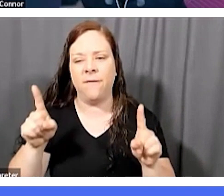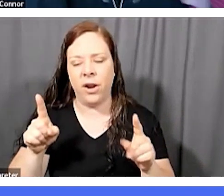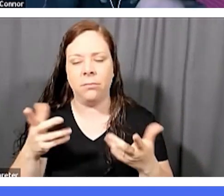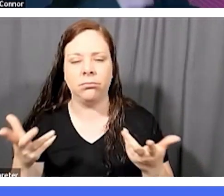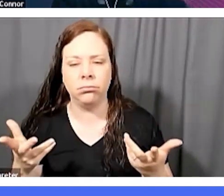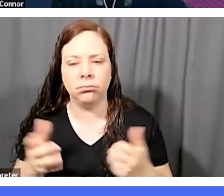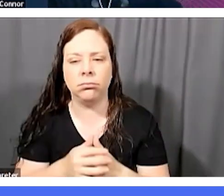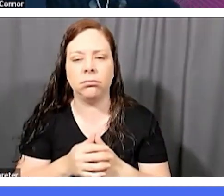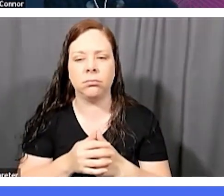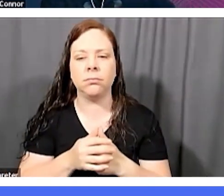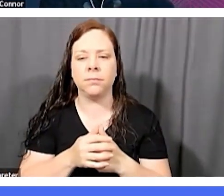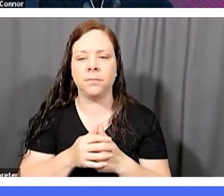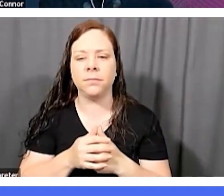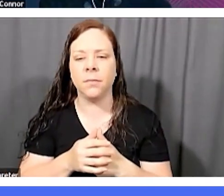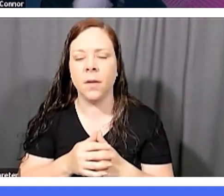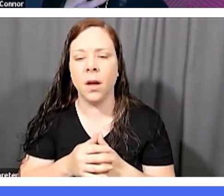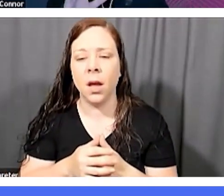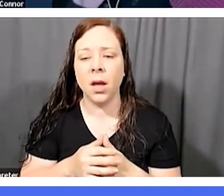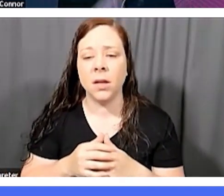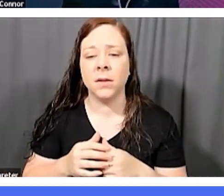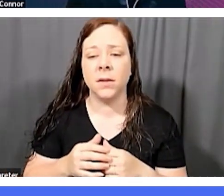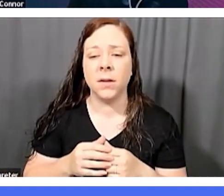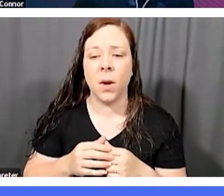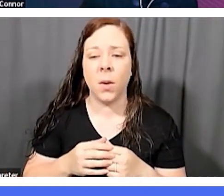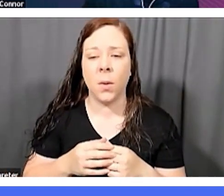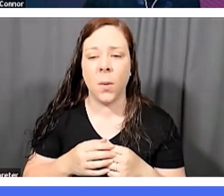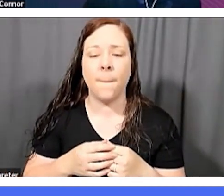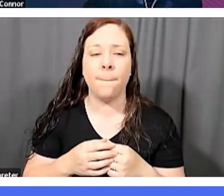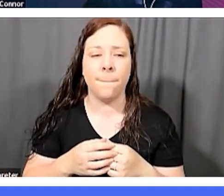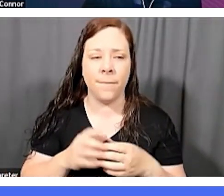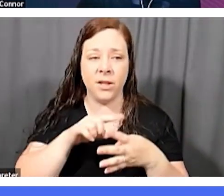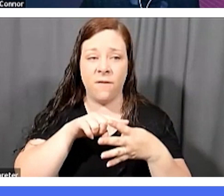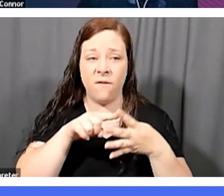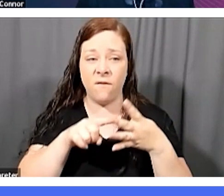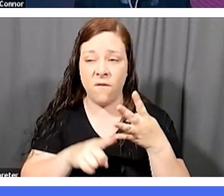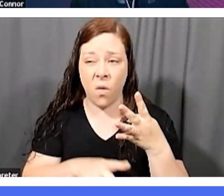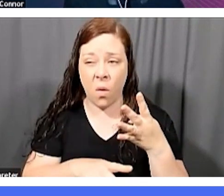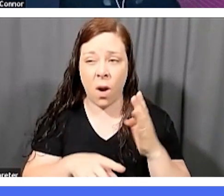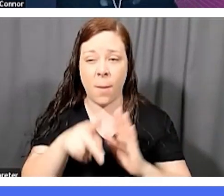So let's apply that to e-learning then. These are the four principles that so often are missing